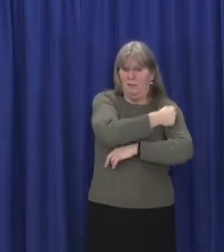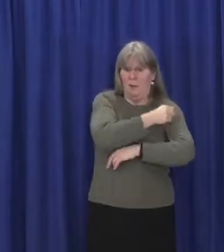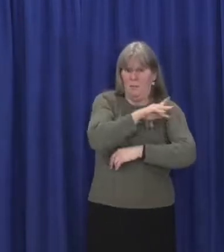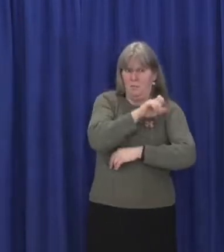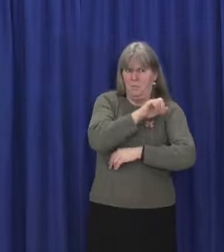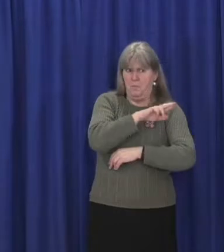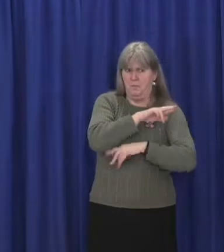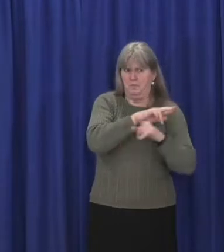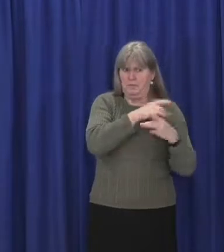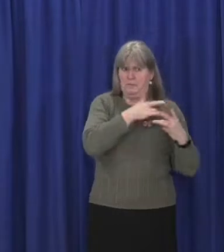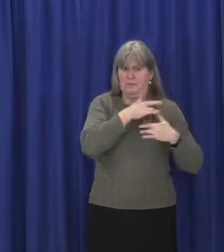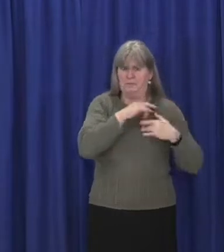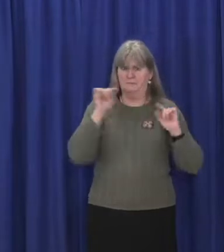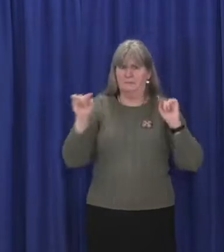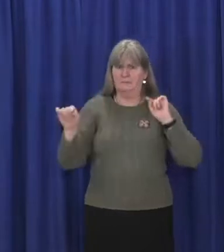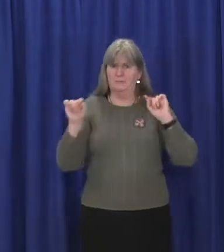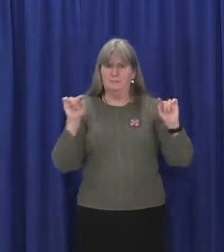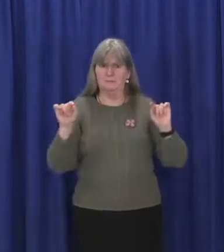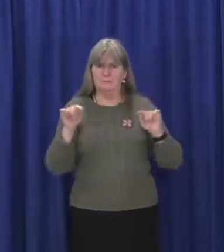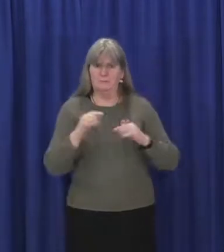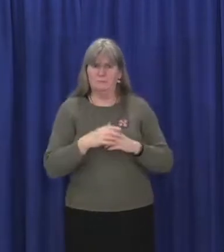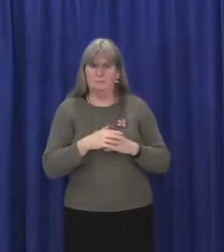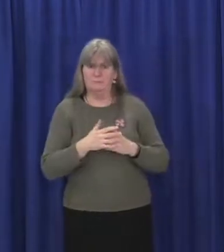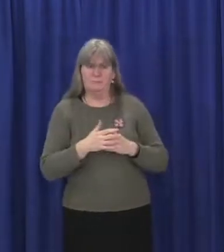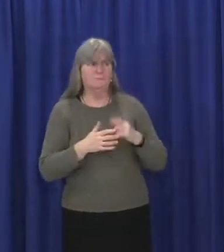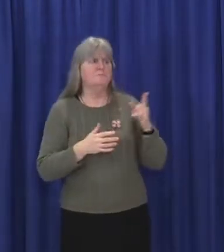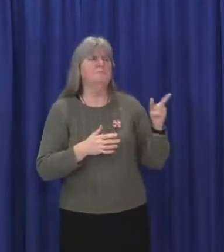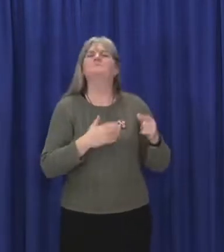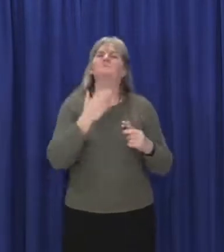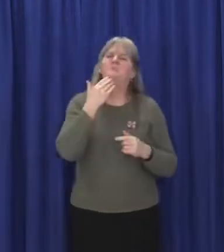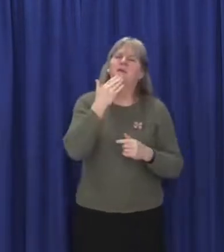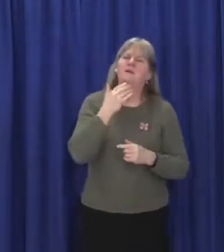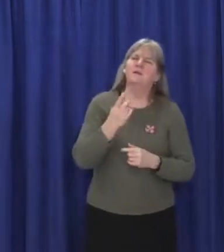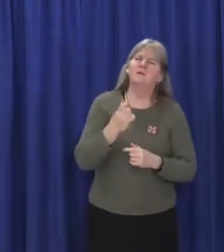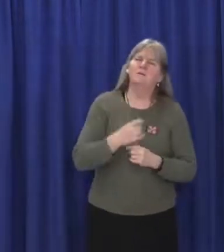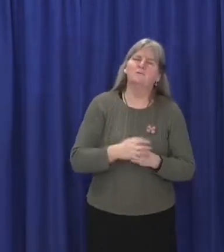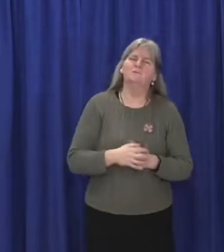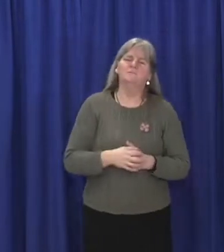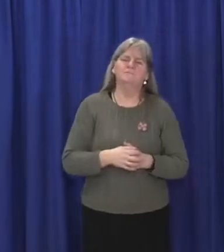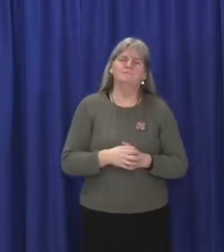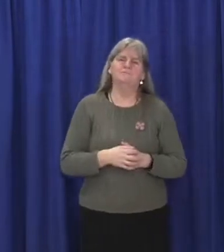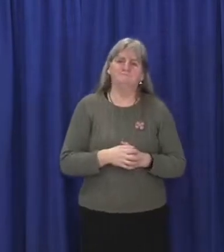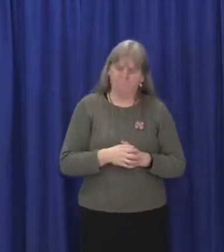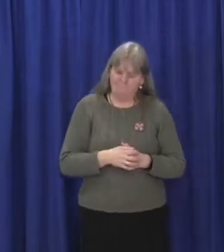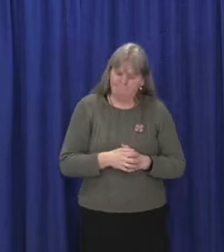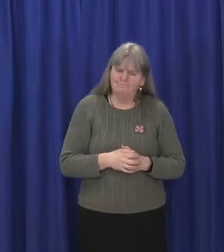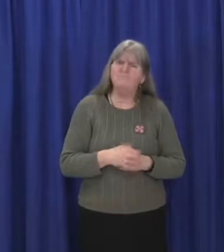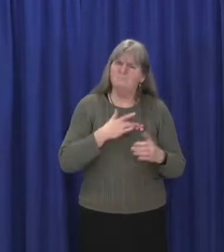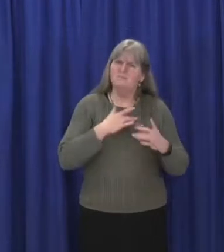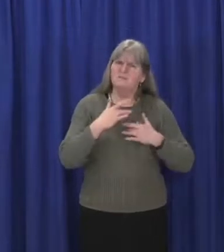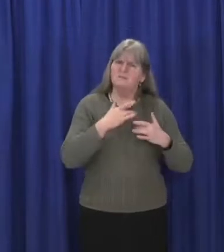about those outbreaks? Thank you, Haley, for your question. I am concerned that we have outbreaks at